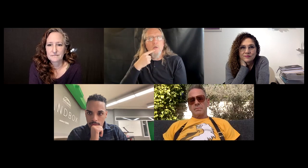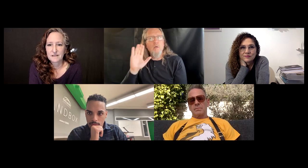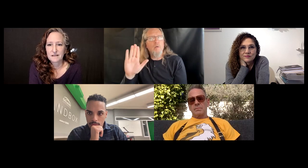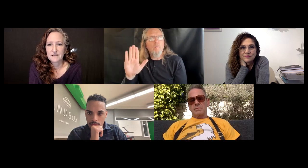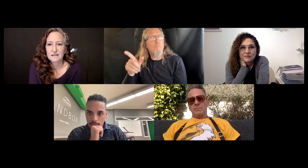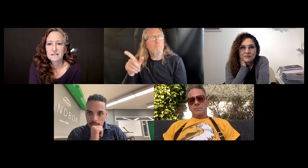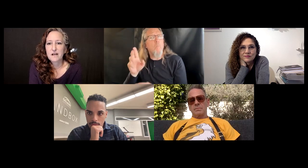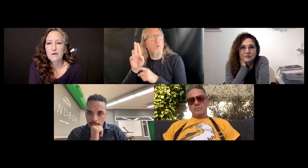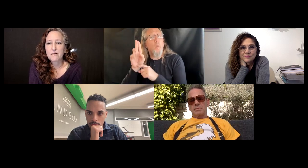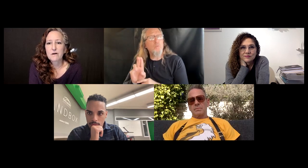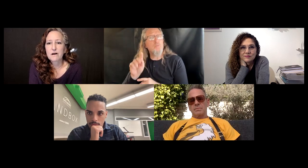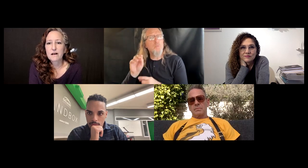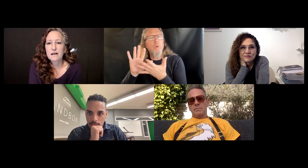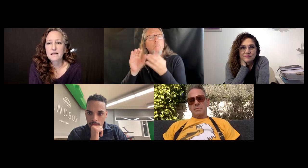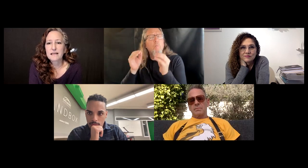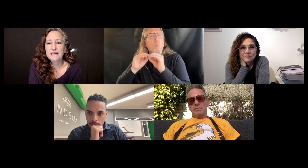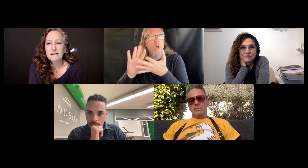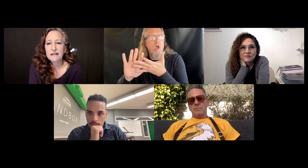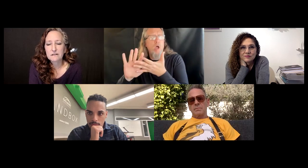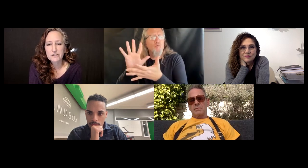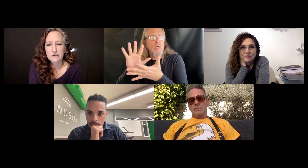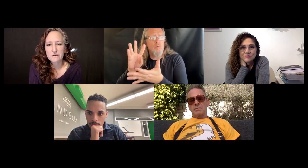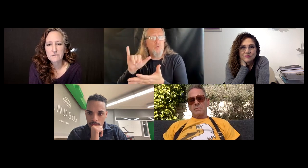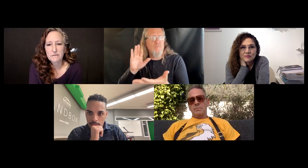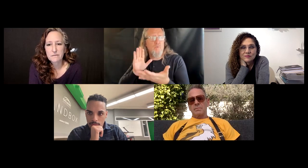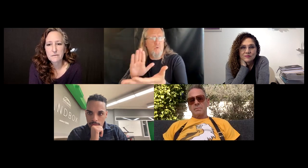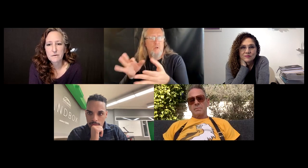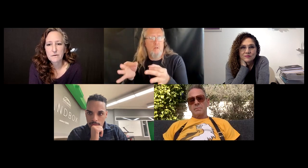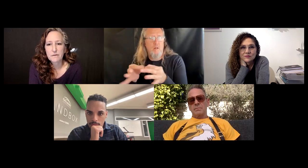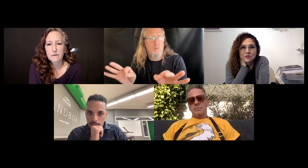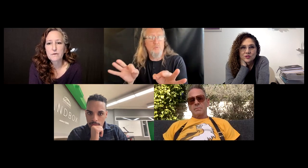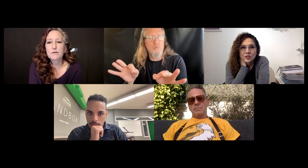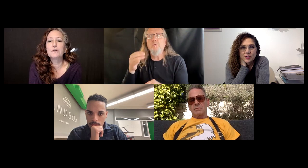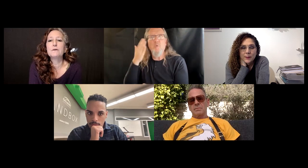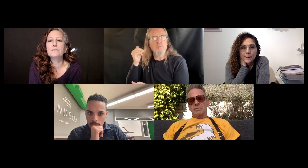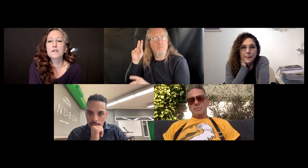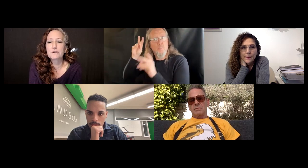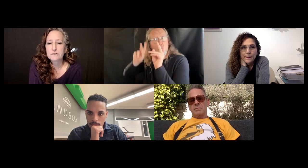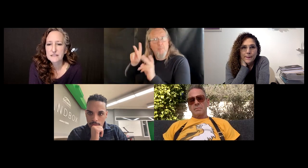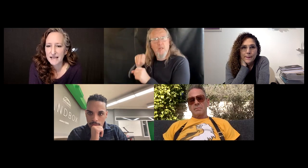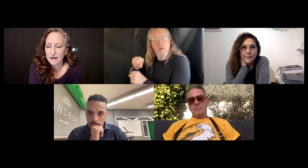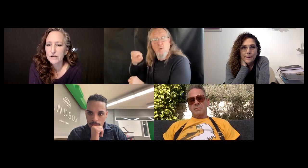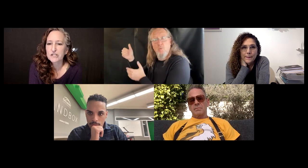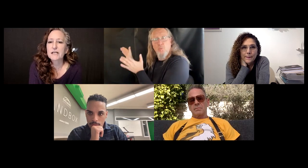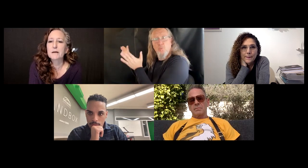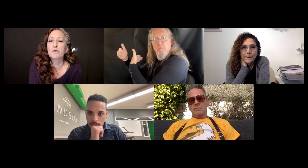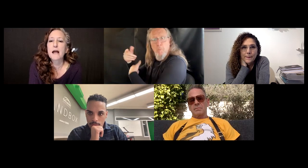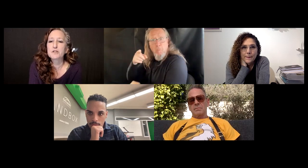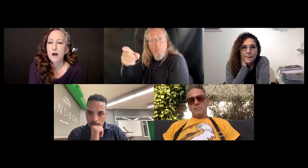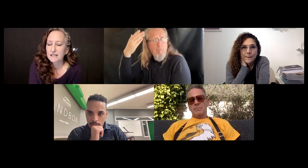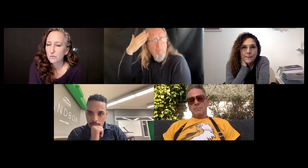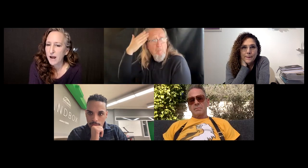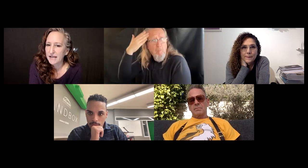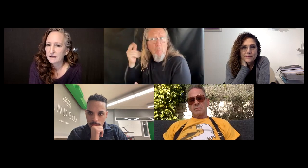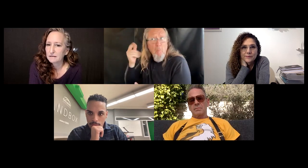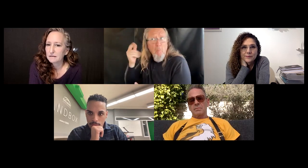So in hearing culture, you use language in a more abstract way.